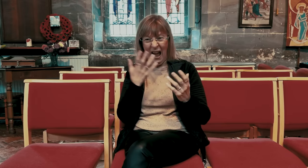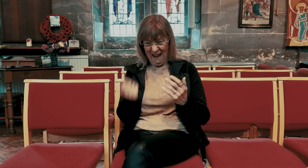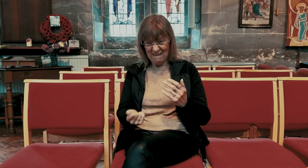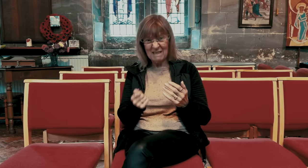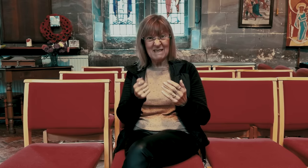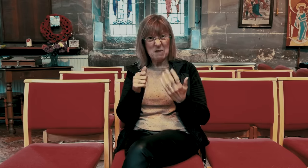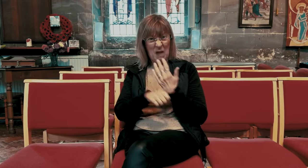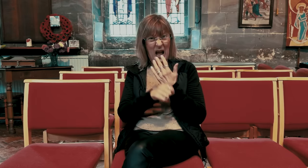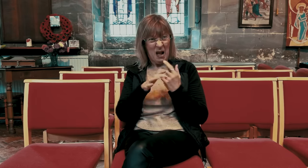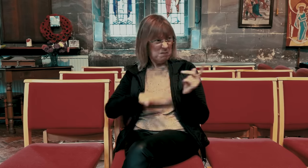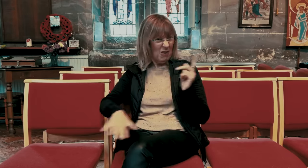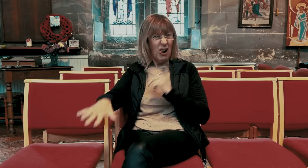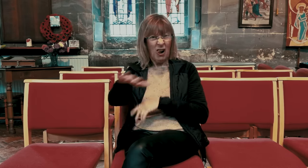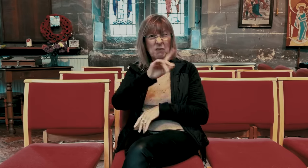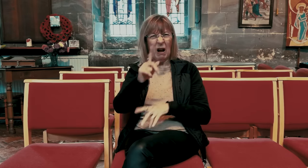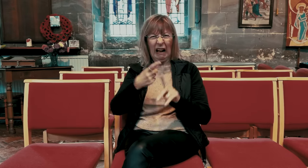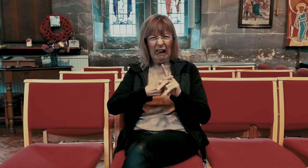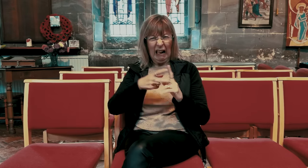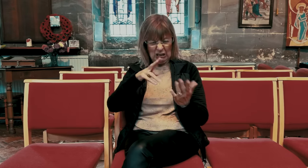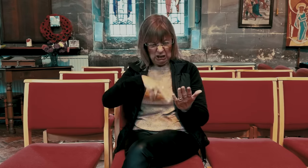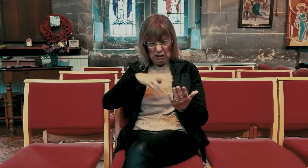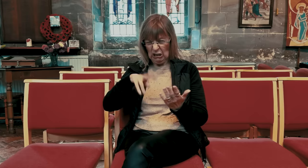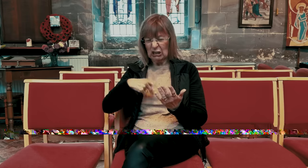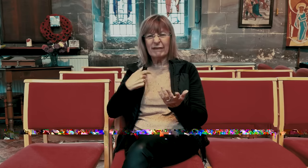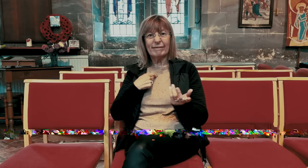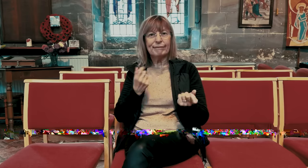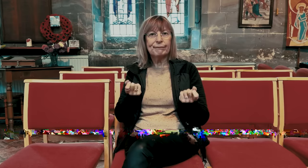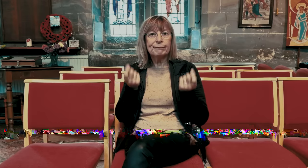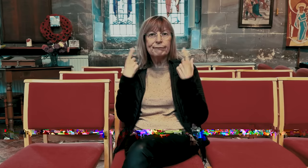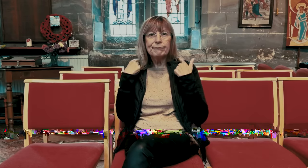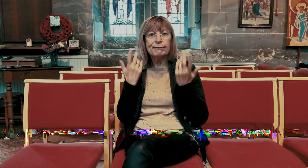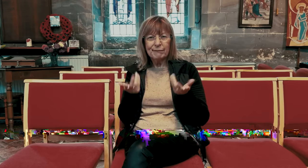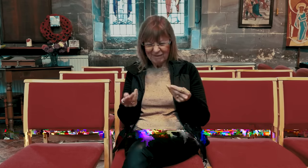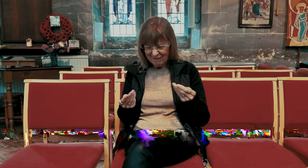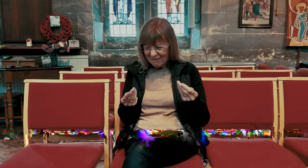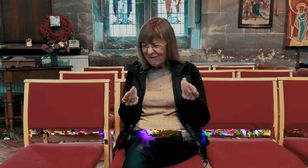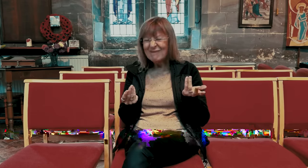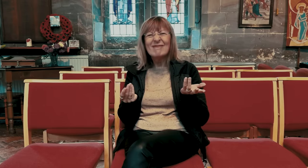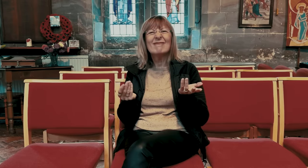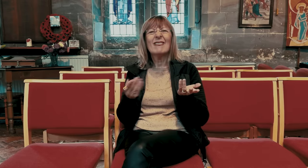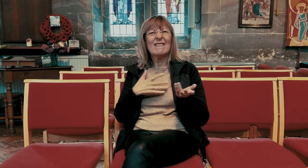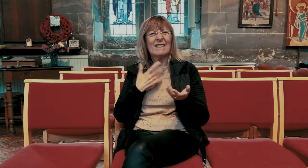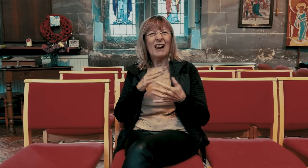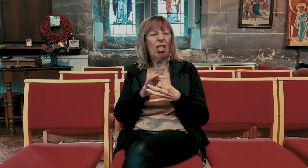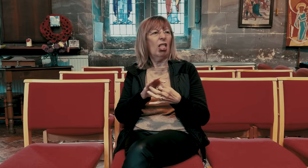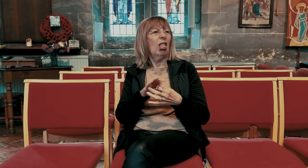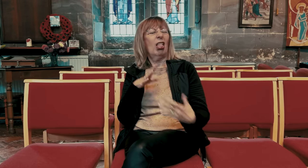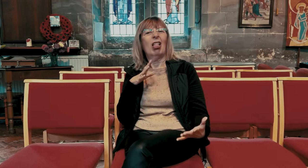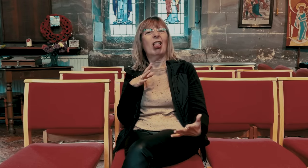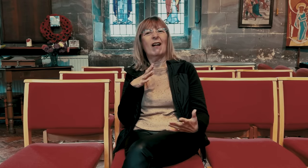Of course, there were plenty of Bibles around but they were all in English, not in my language,